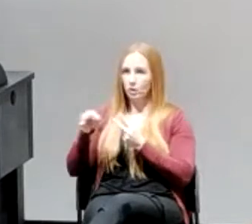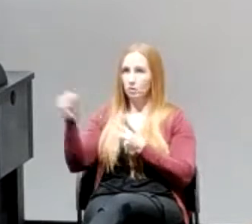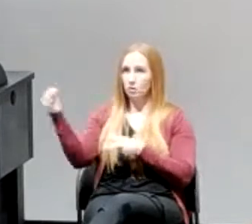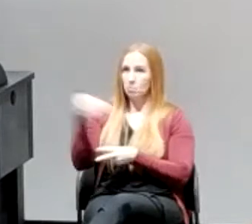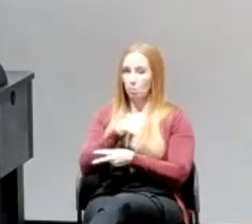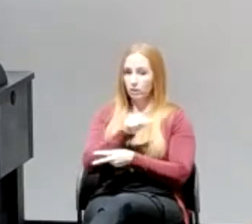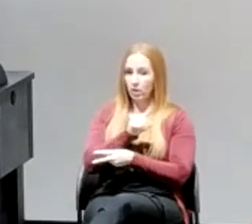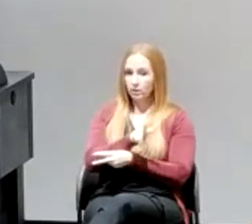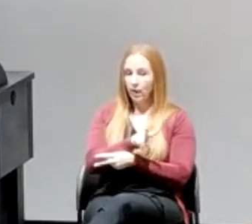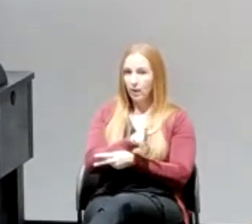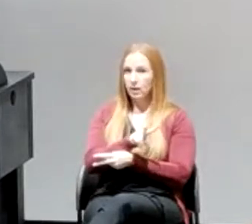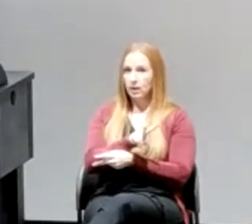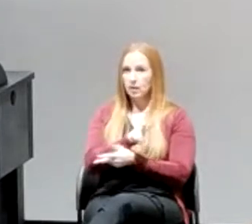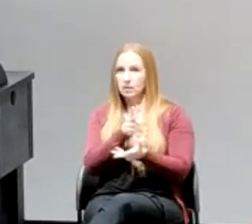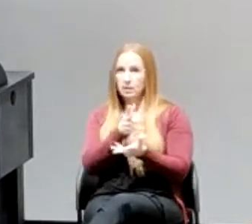I was dispatched as a Sr